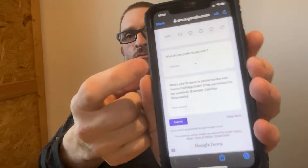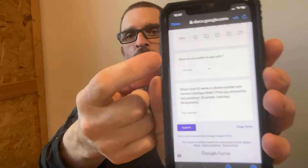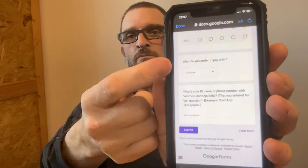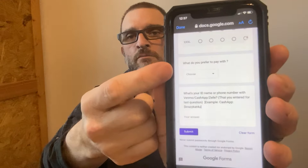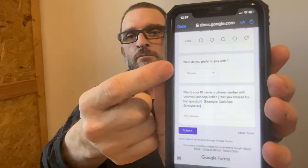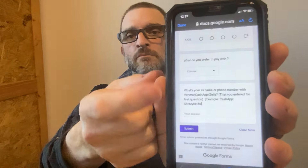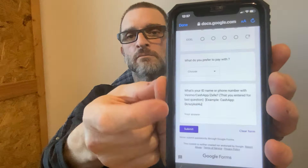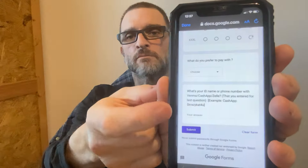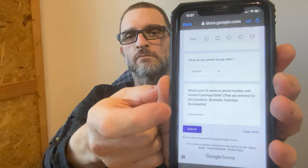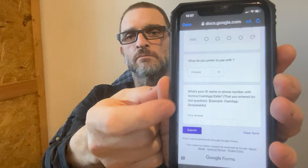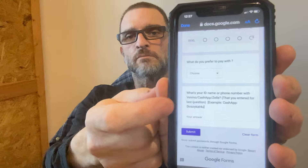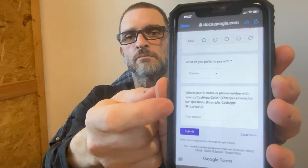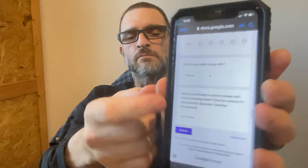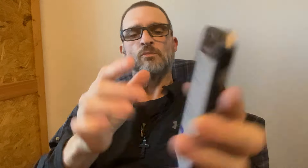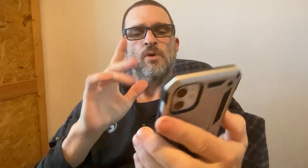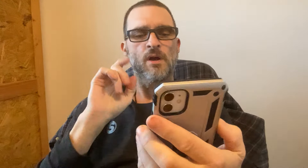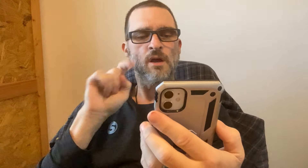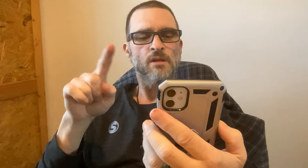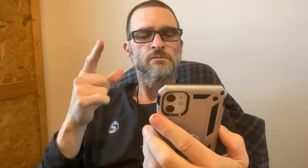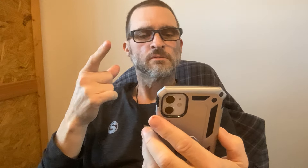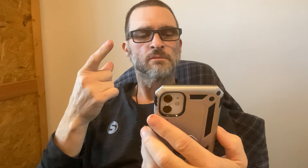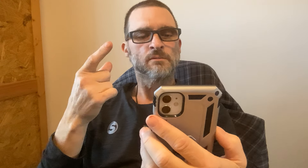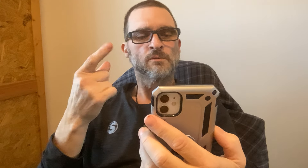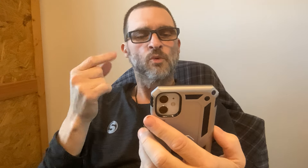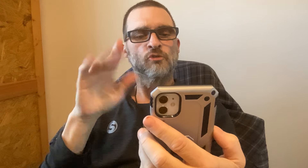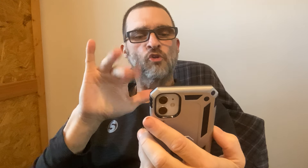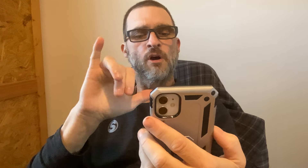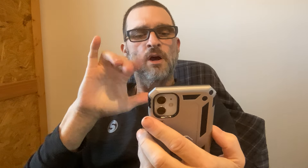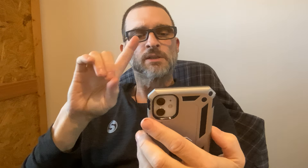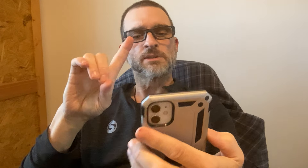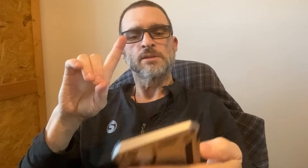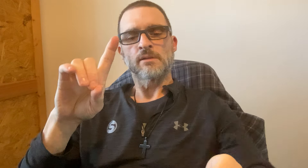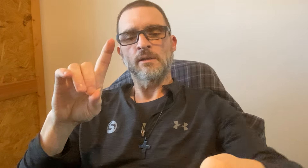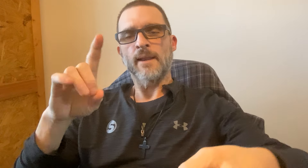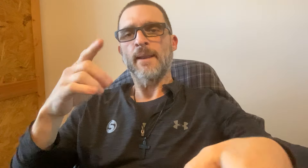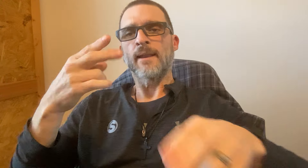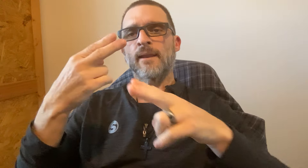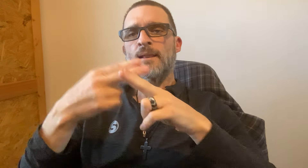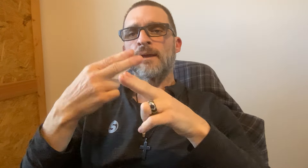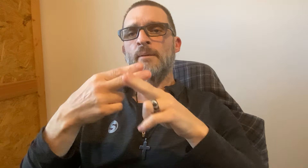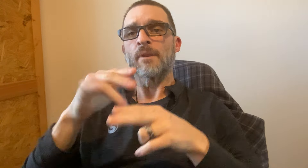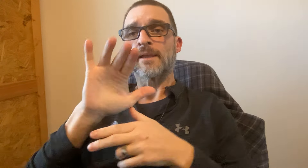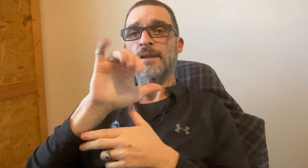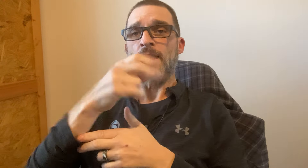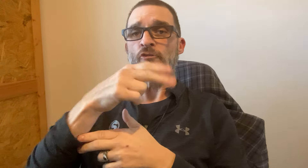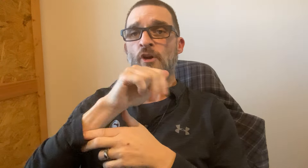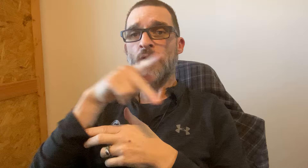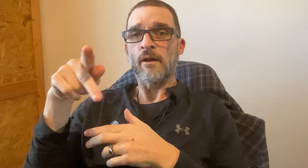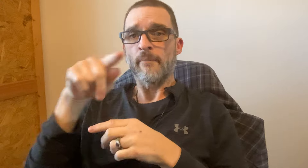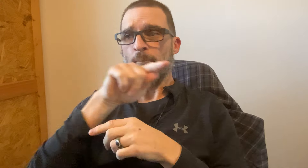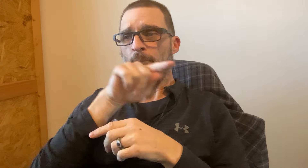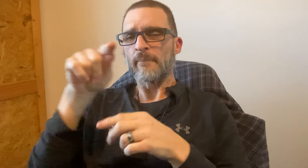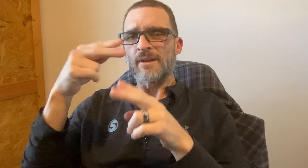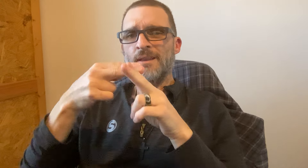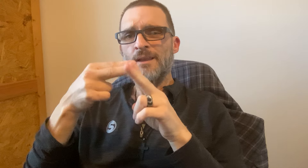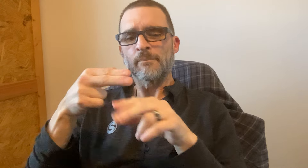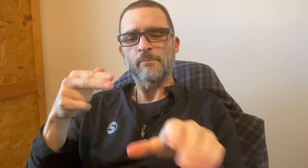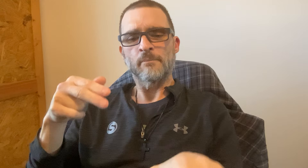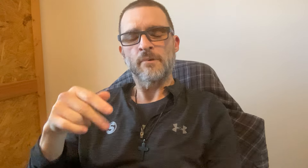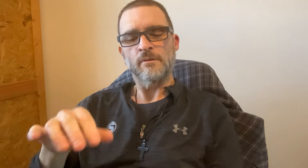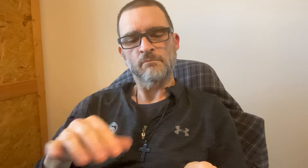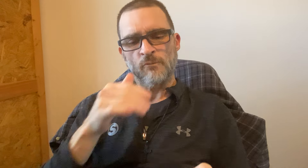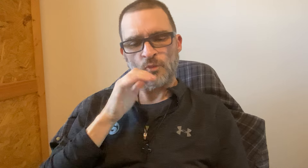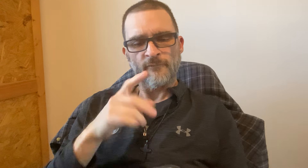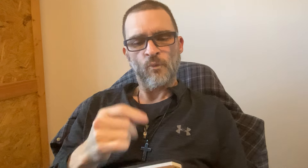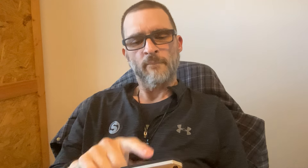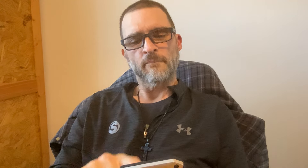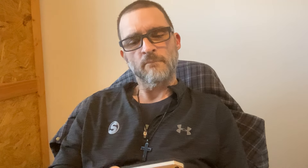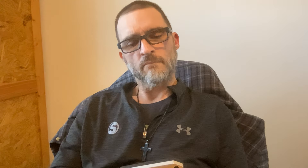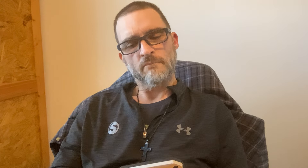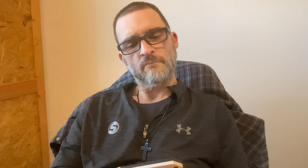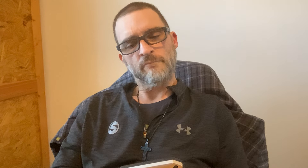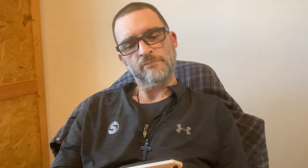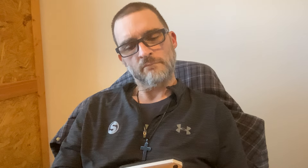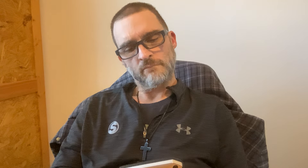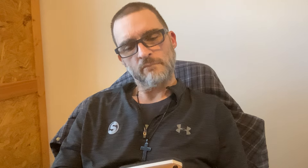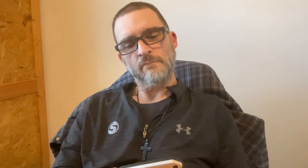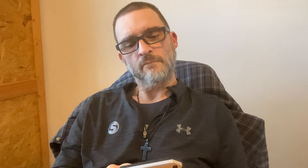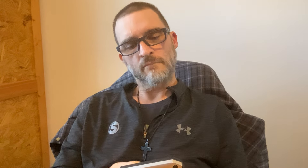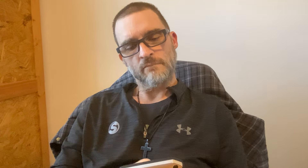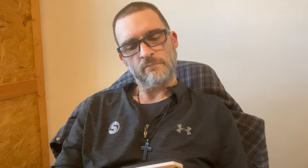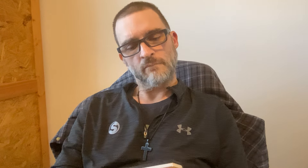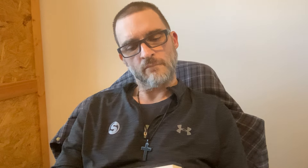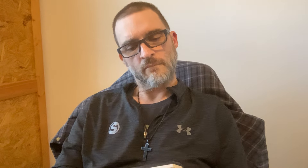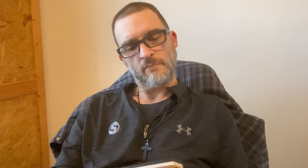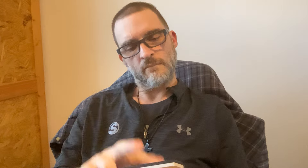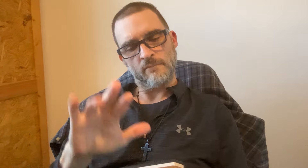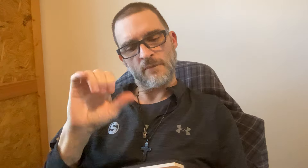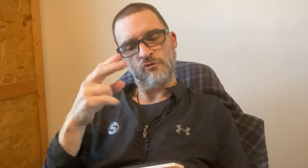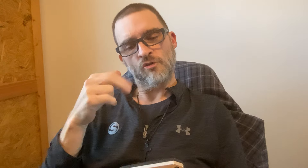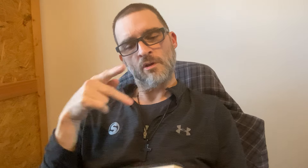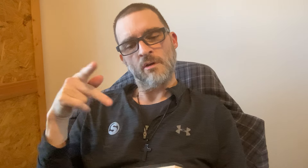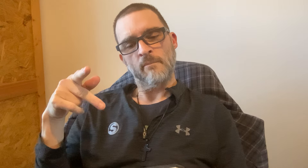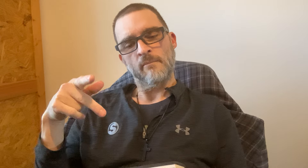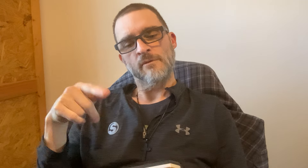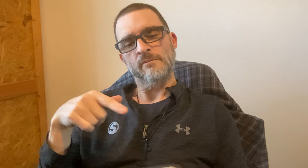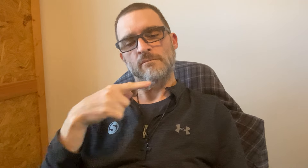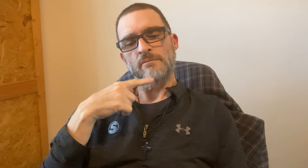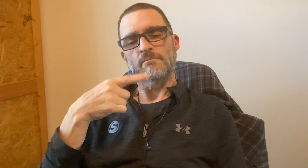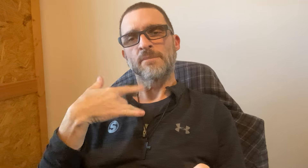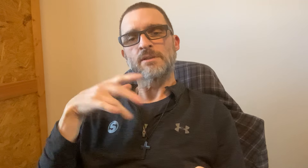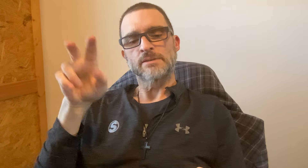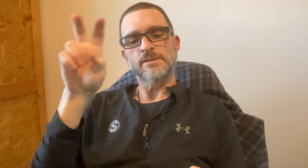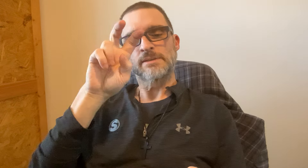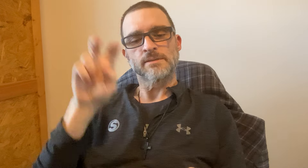Then next box it will ask you what's your ID name for CashApp name, for example my wife's CashApp.